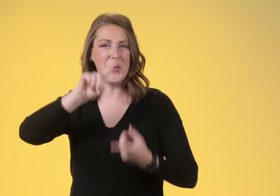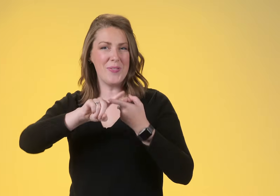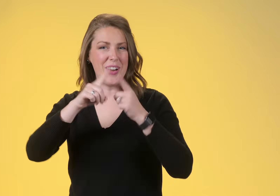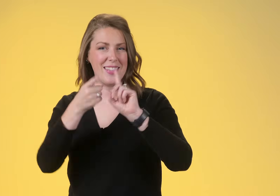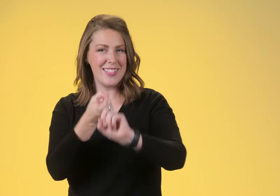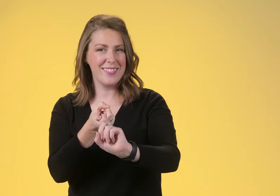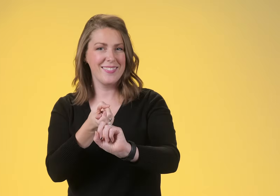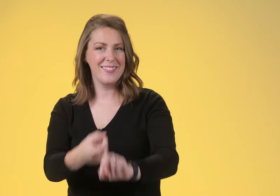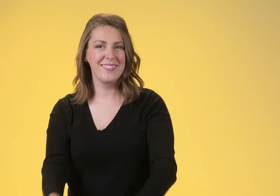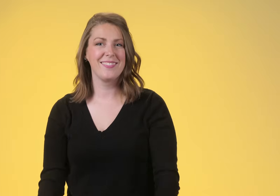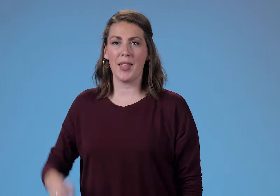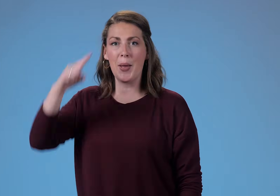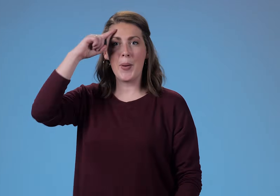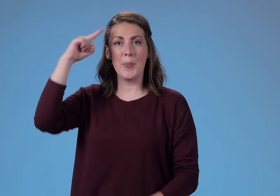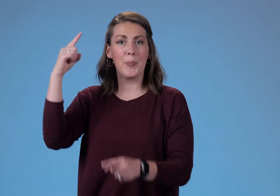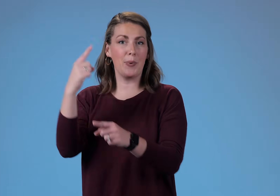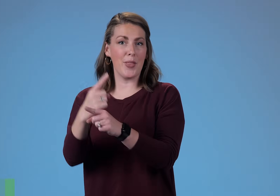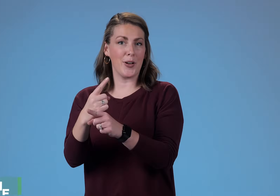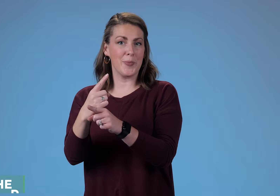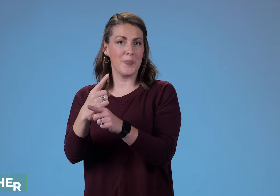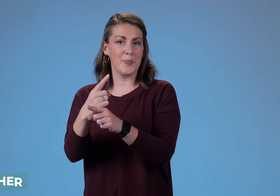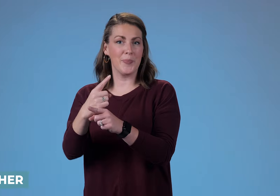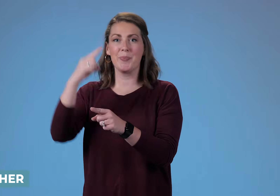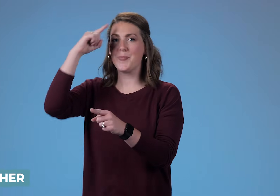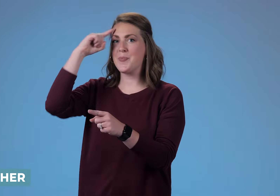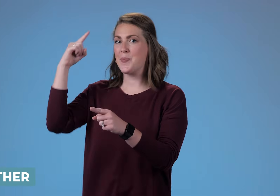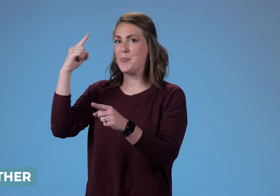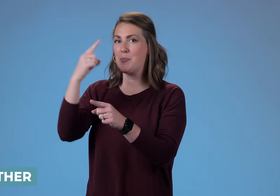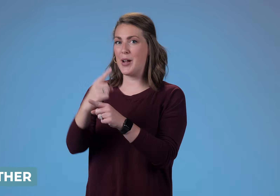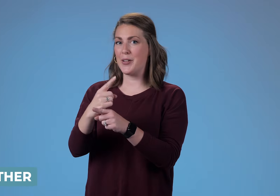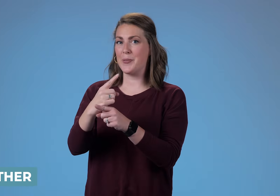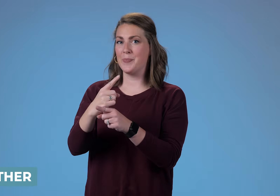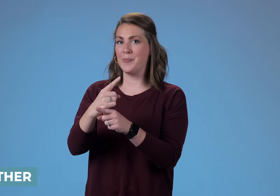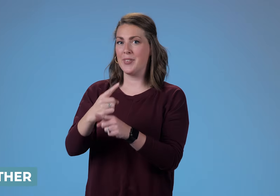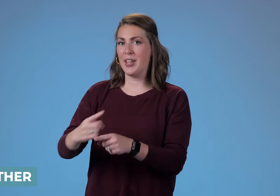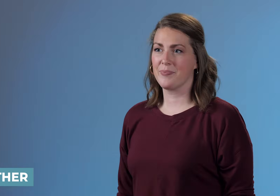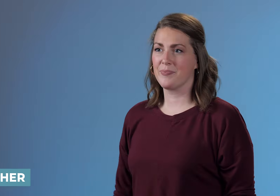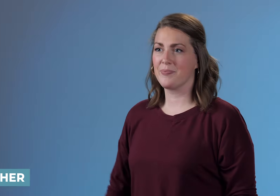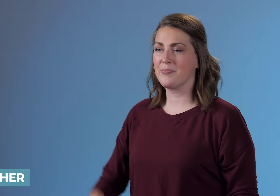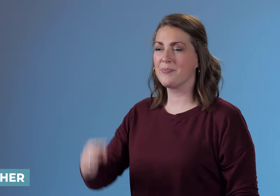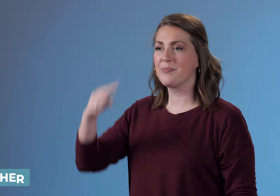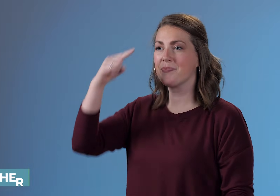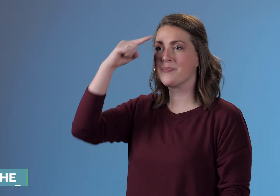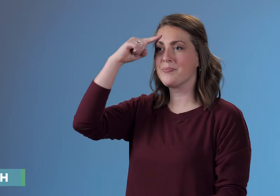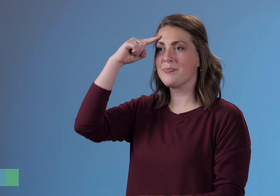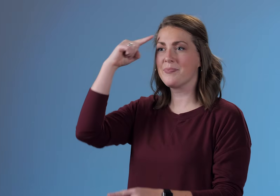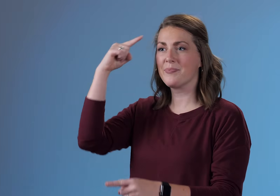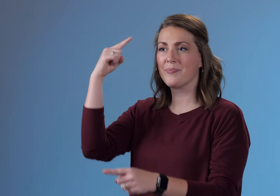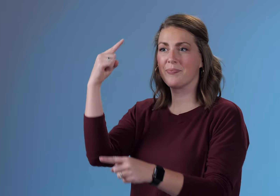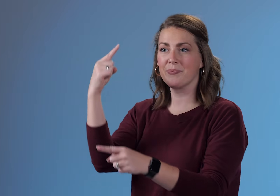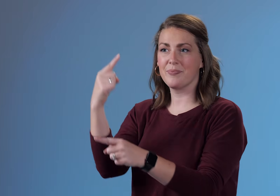BOYFRIEND BROTHER BROTHER Your index finger is coming from your forehead